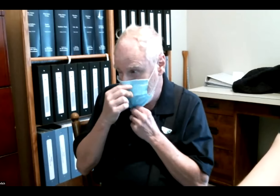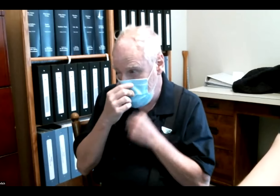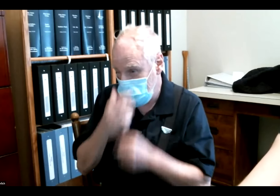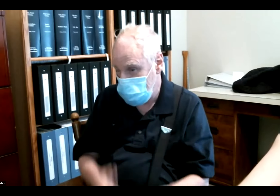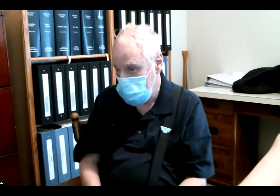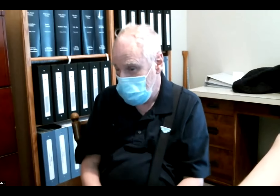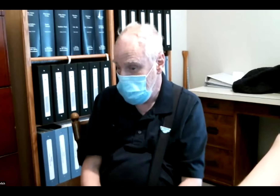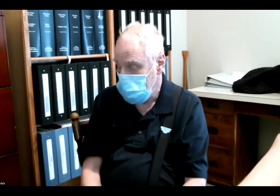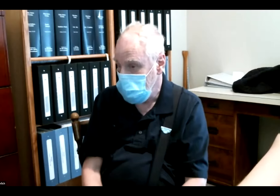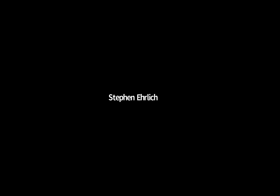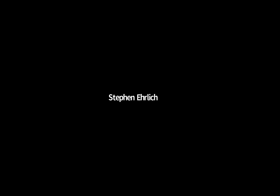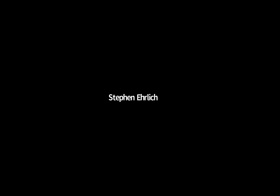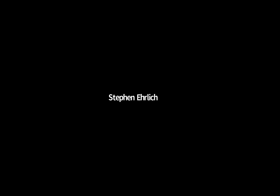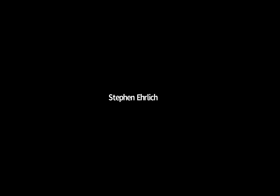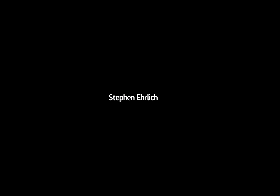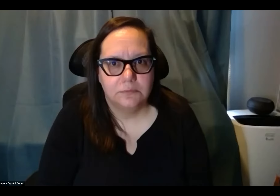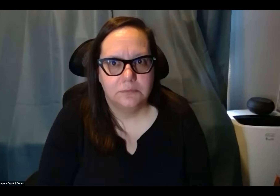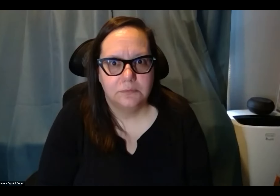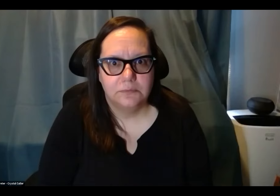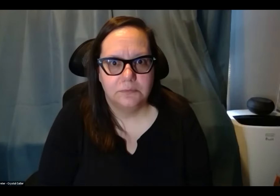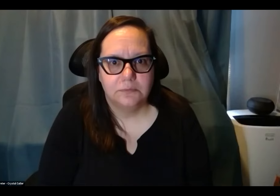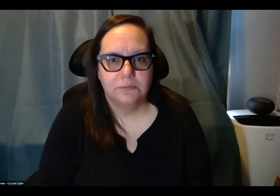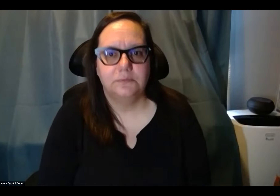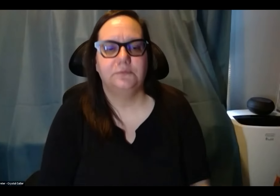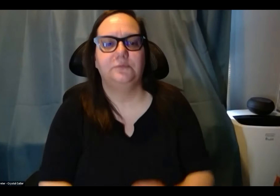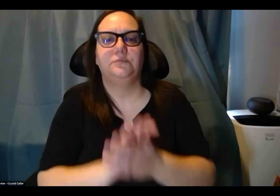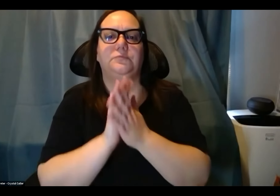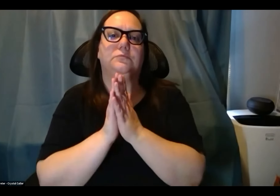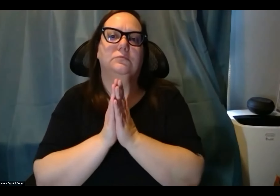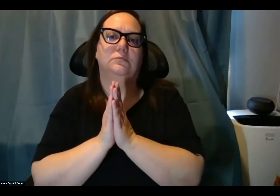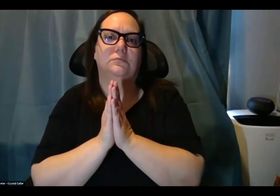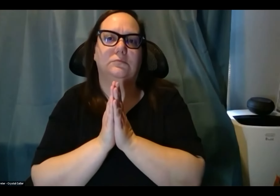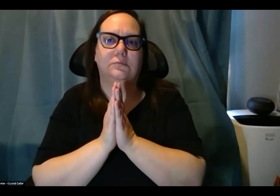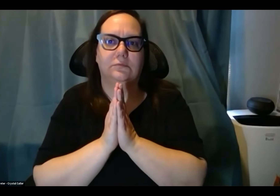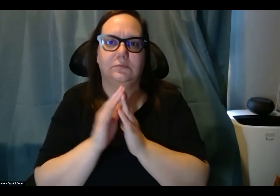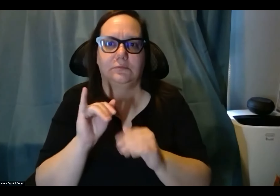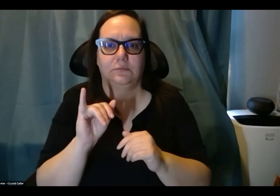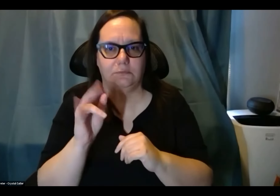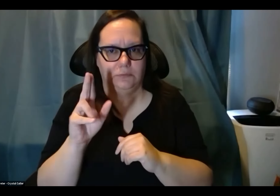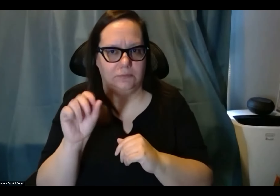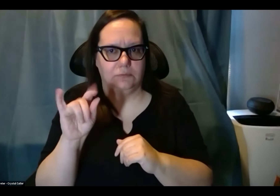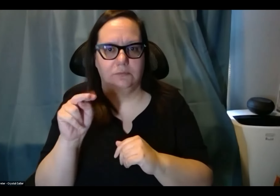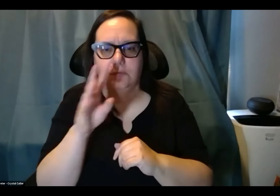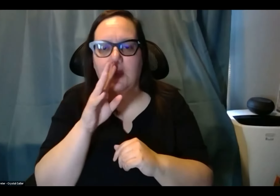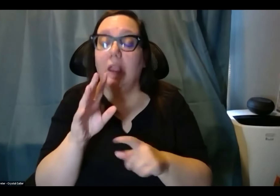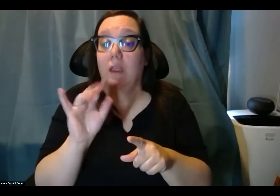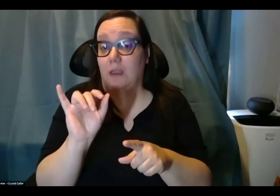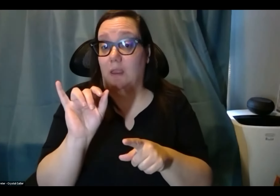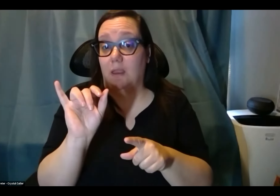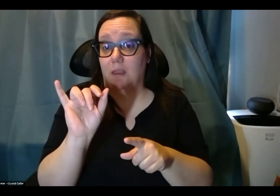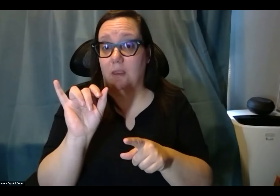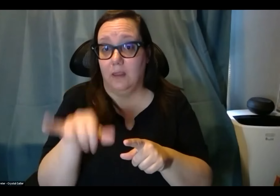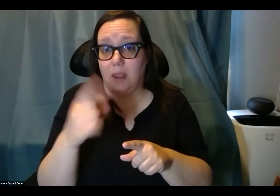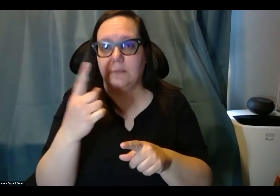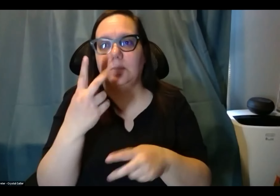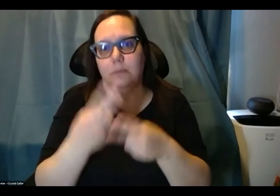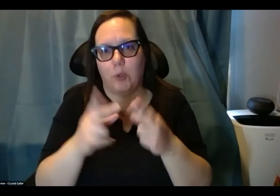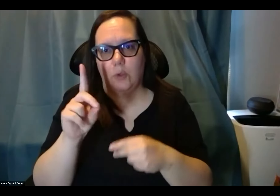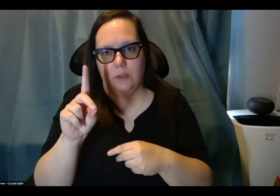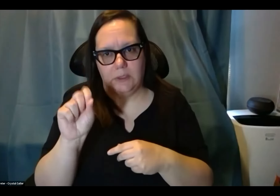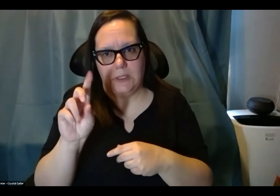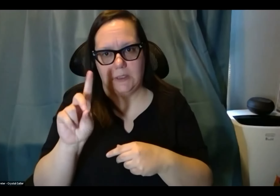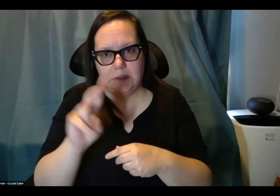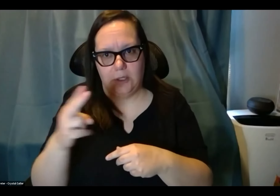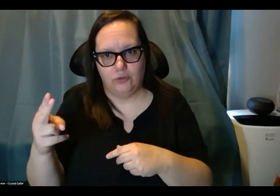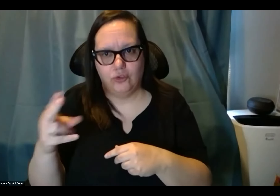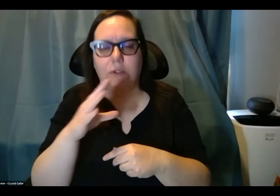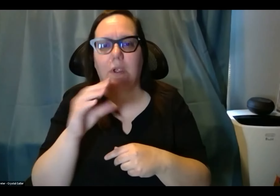Justin: That is something both DSDHH and the Department of Workforce Services will